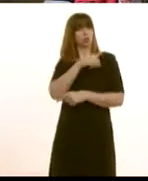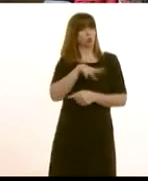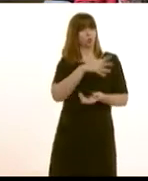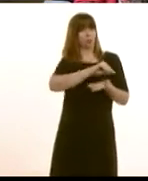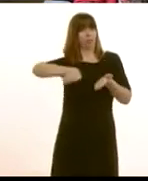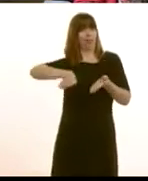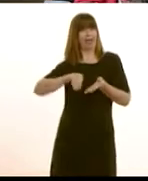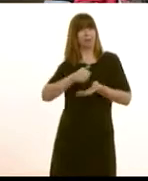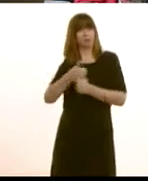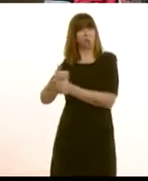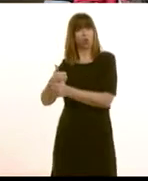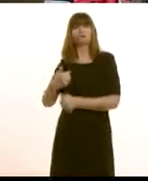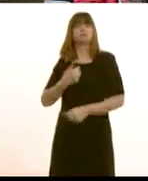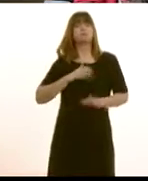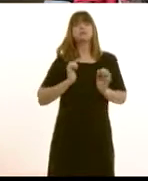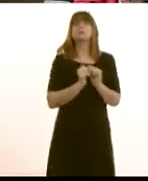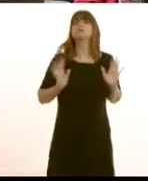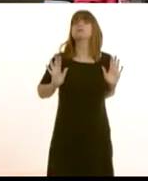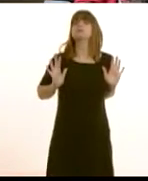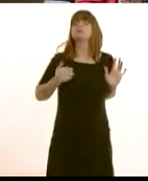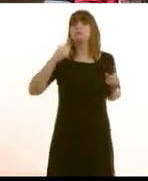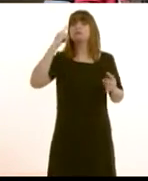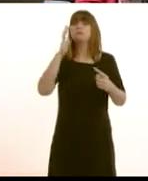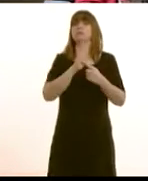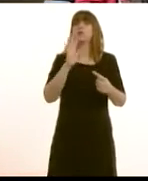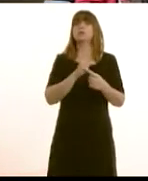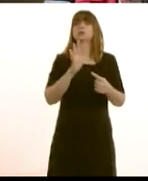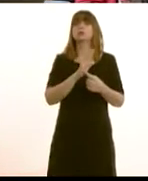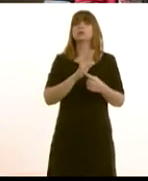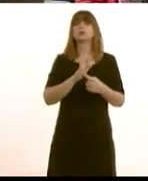do not support that in principle. I think itís important that money follows Welsh students.